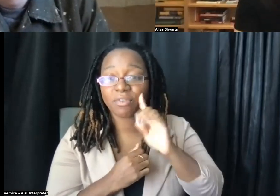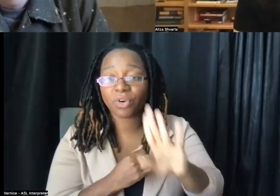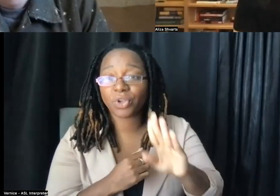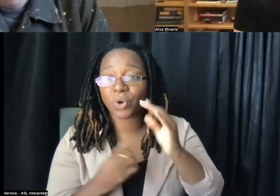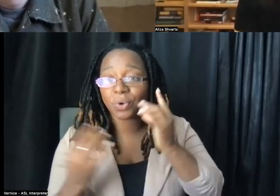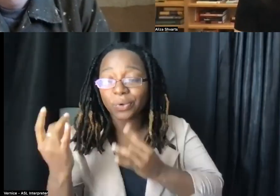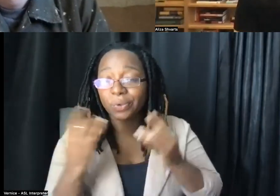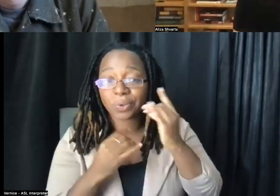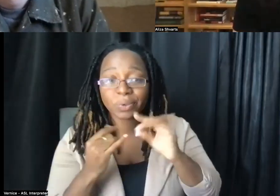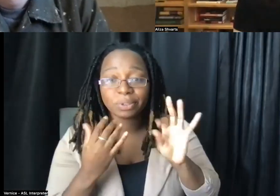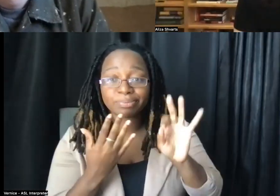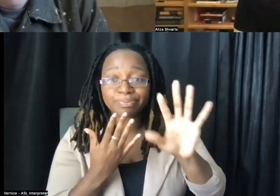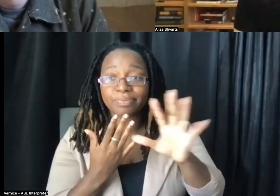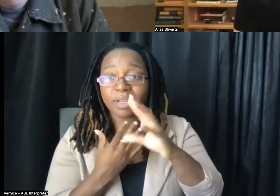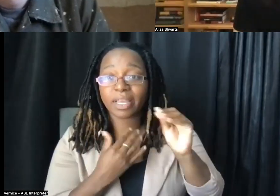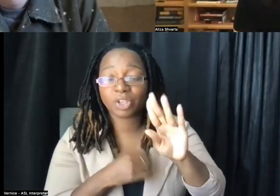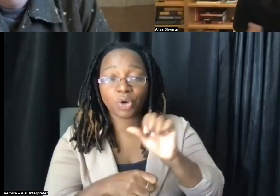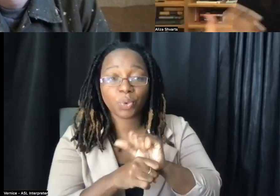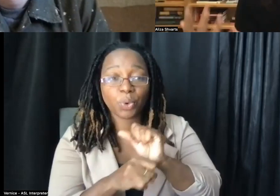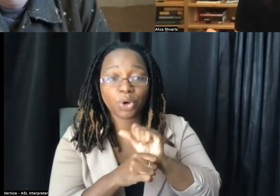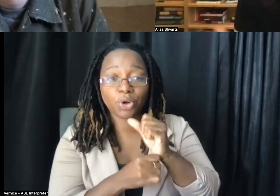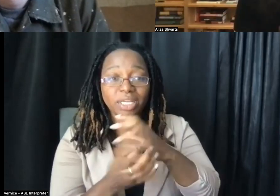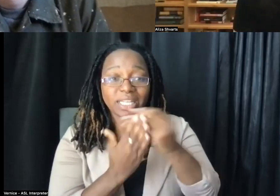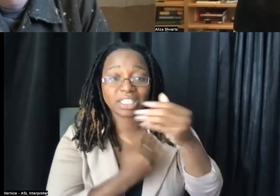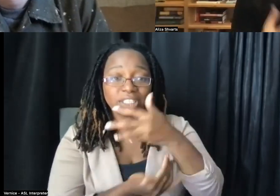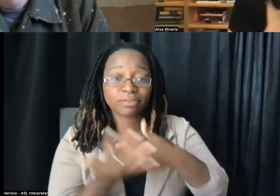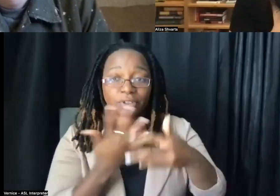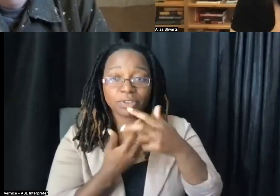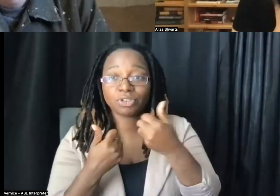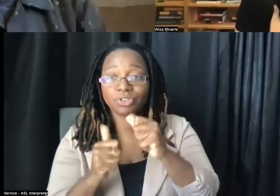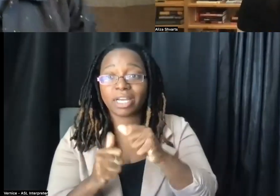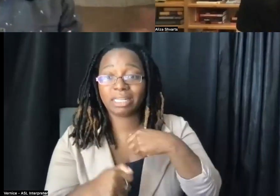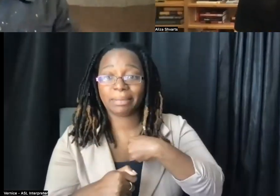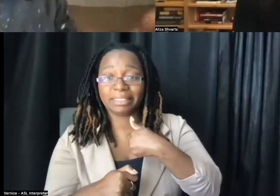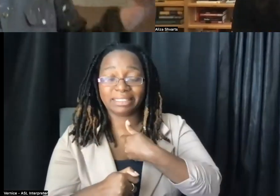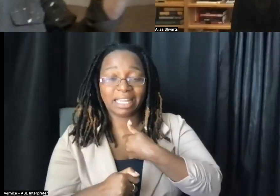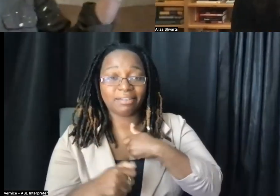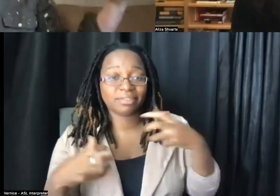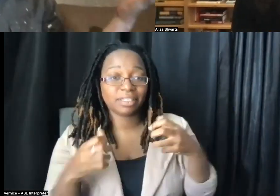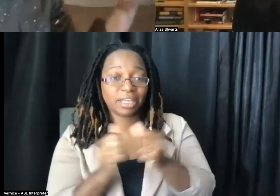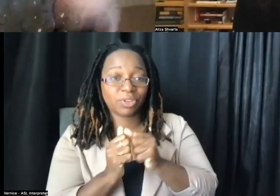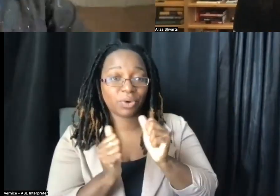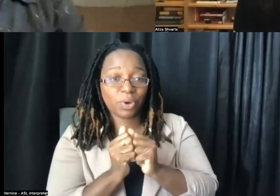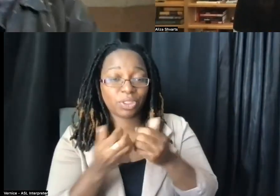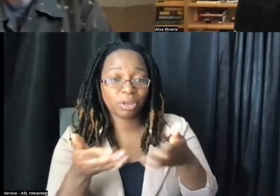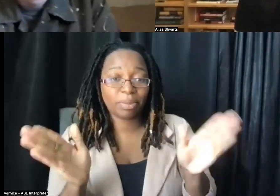you Meredith, so much for this idea. For your insights, and for all the work you do is an extrovert,